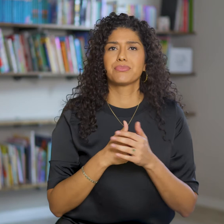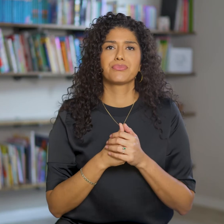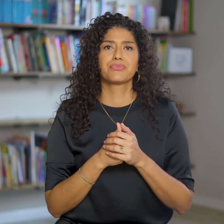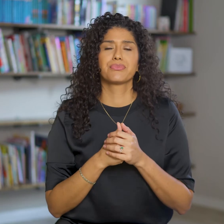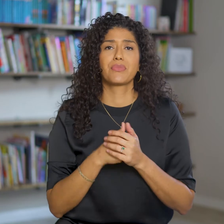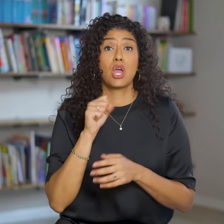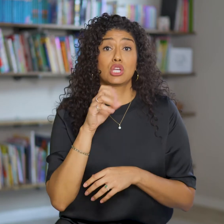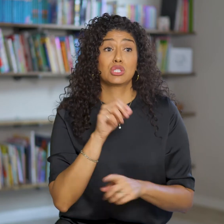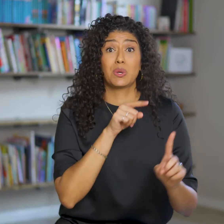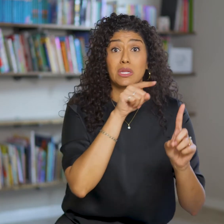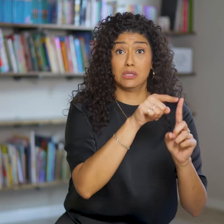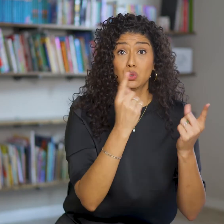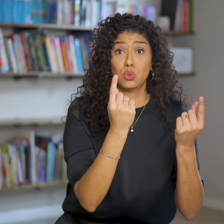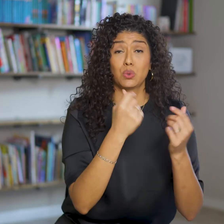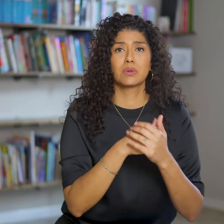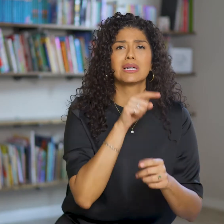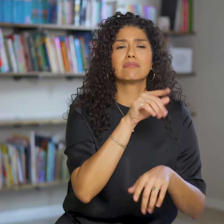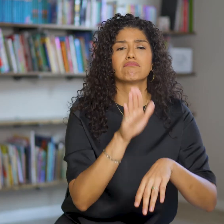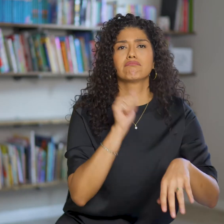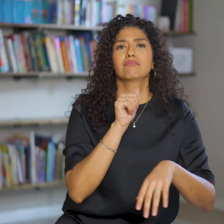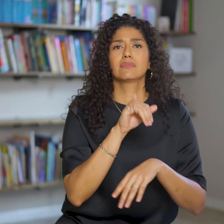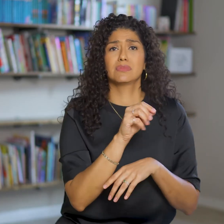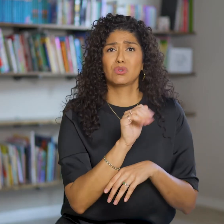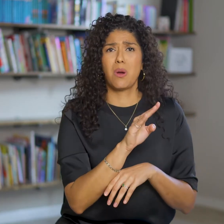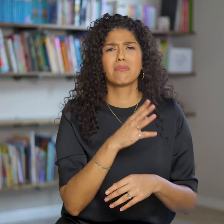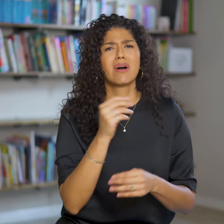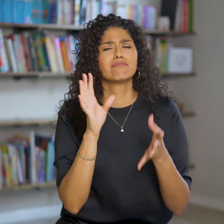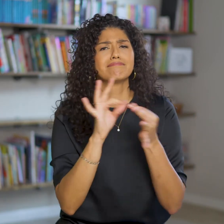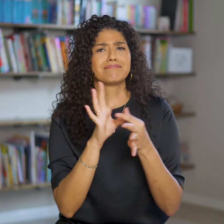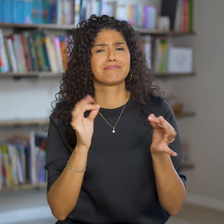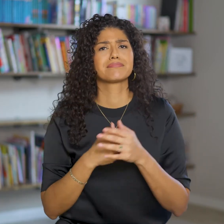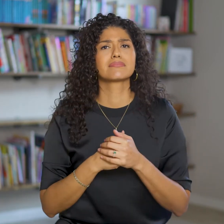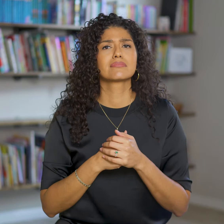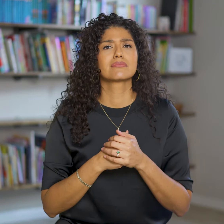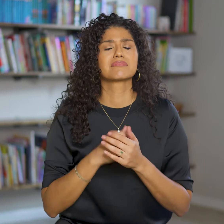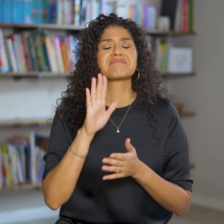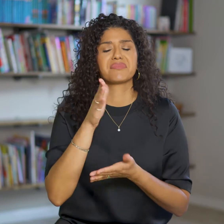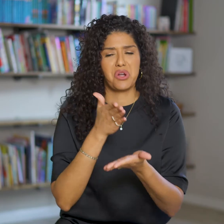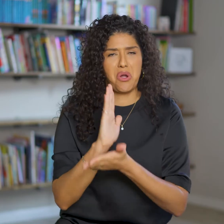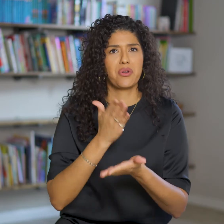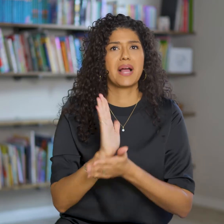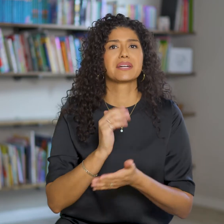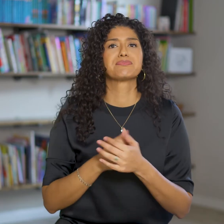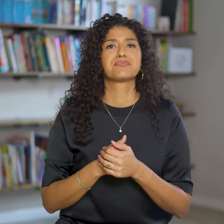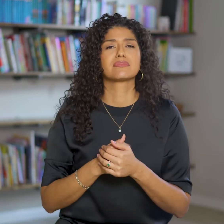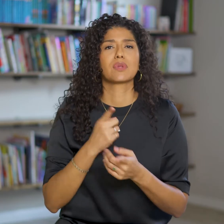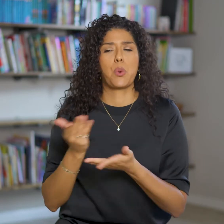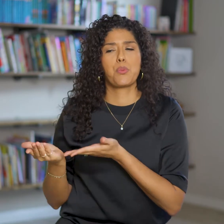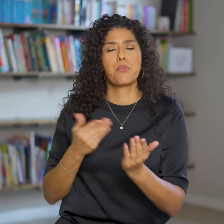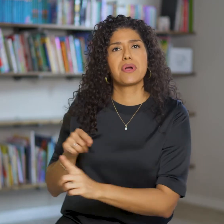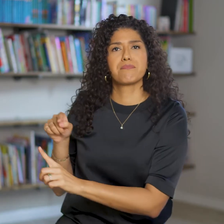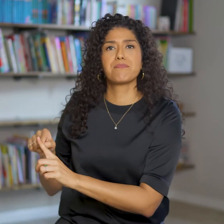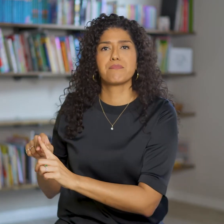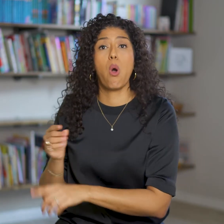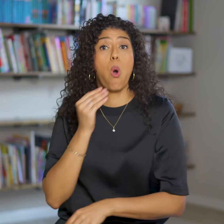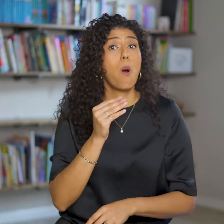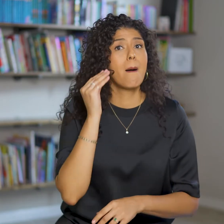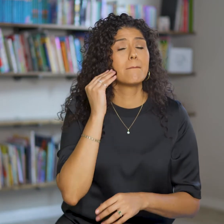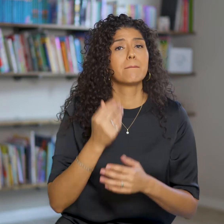so he calls Joab in and says, “Okay, bring Absalom home,